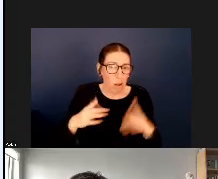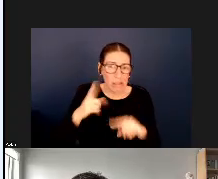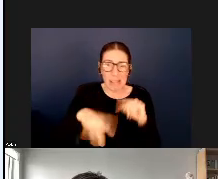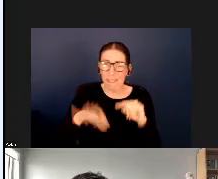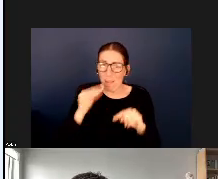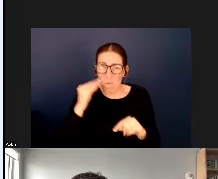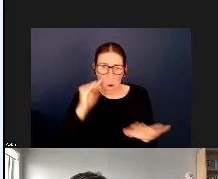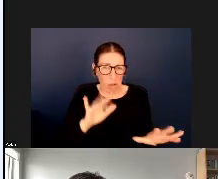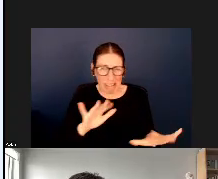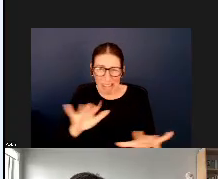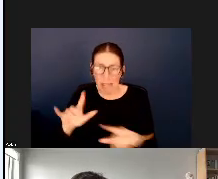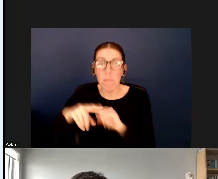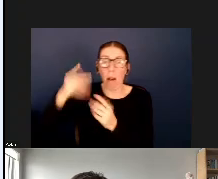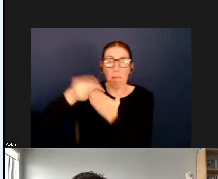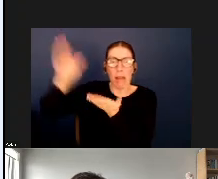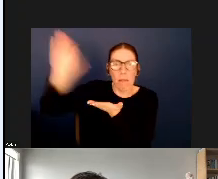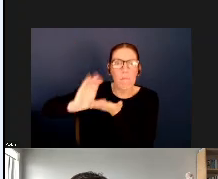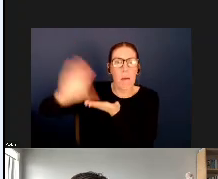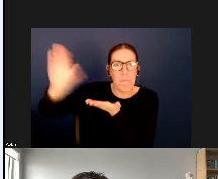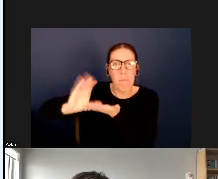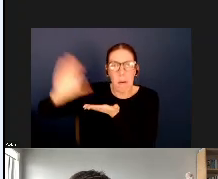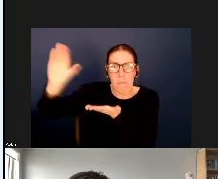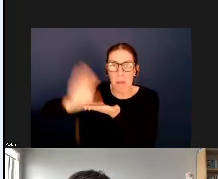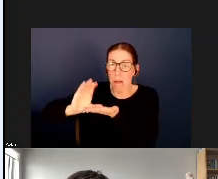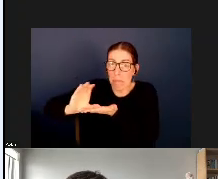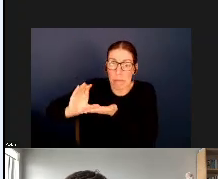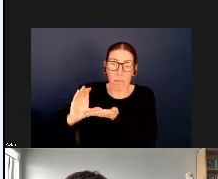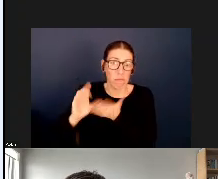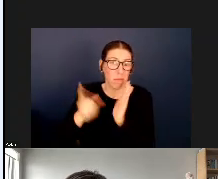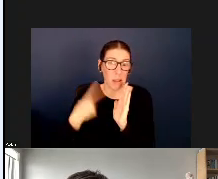money to figure out what to do with, sometimes they go in on their own boarding home and their